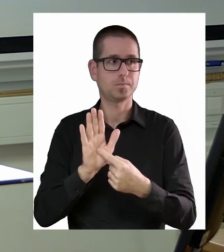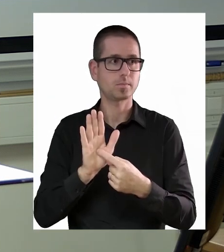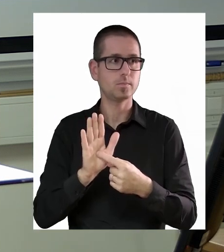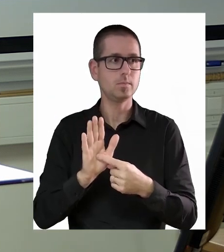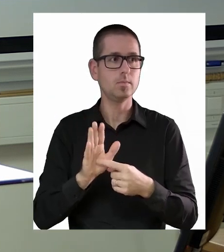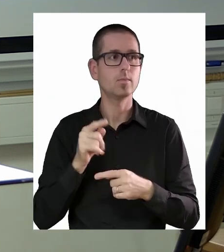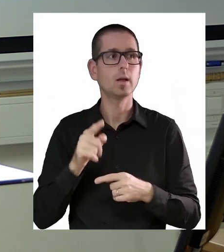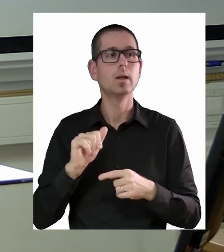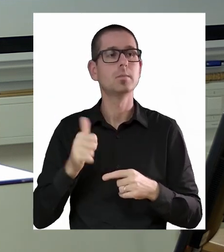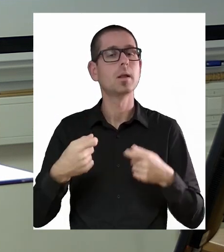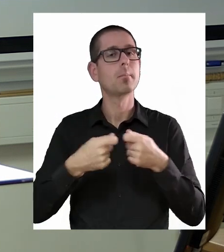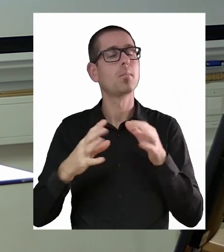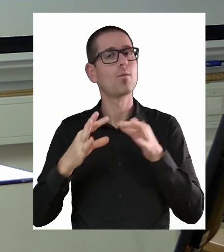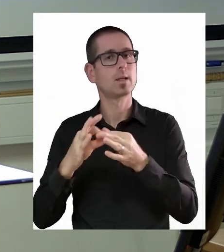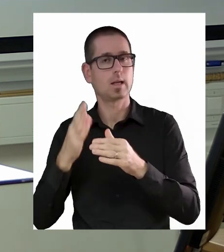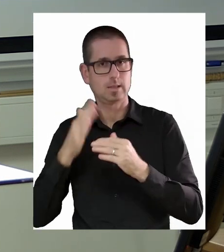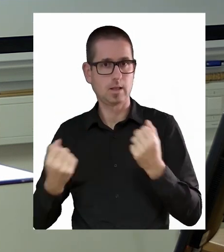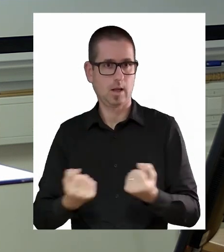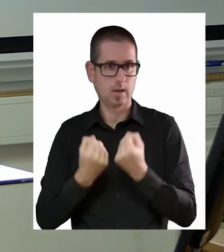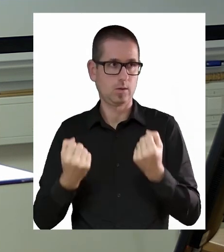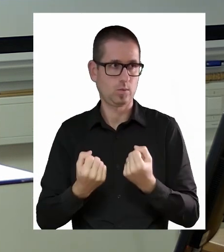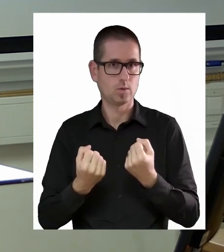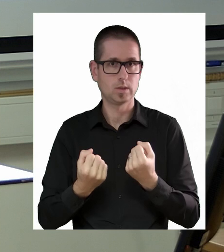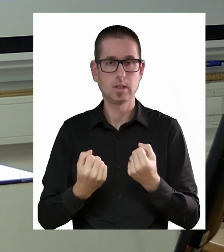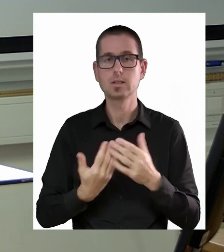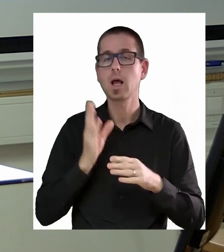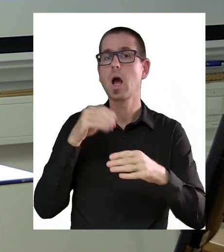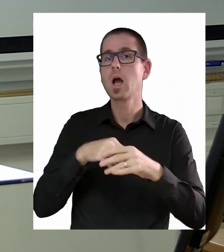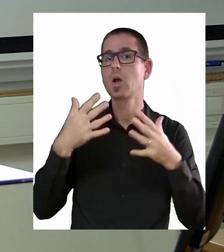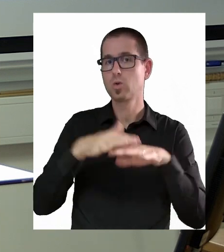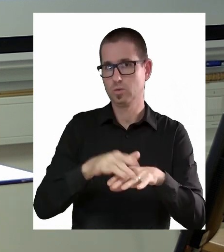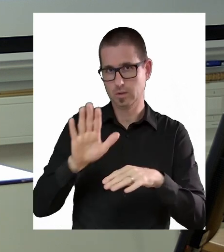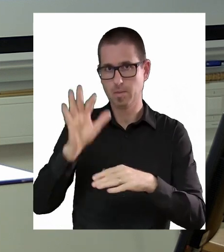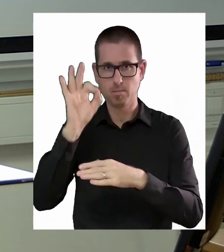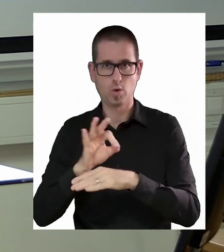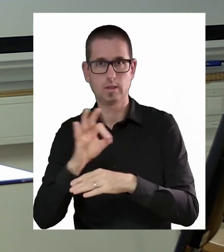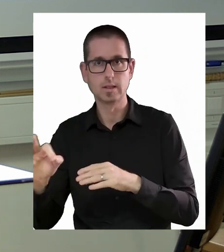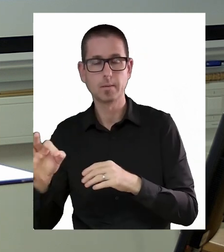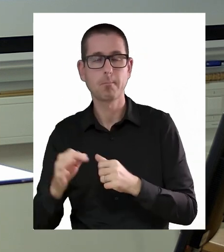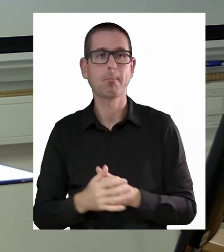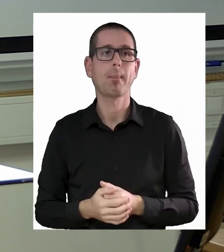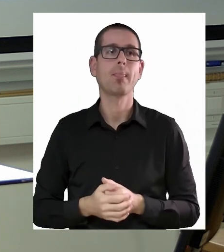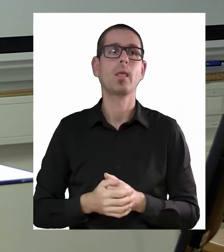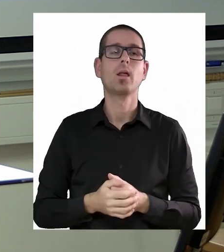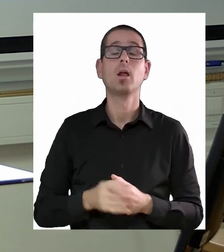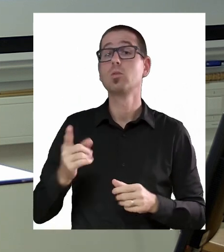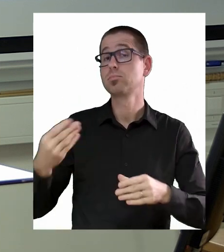is connected to the last activity of set for inclusion project and it involves many authors.